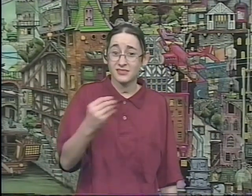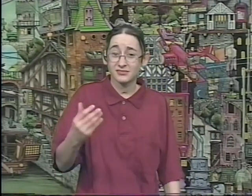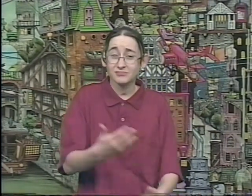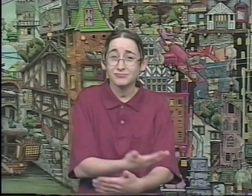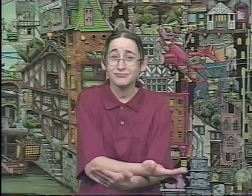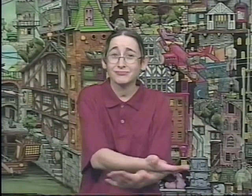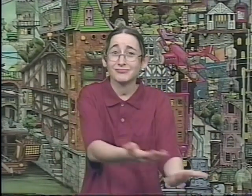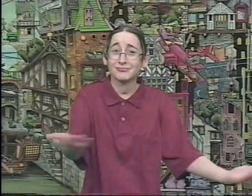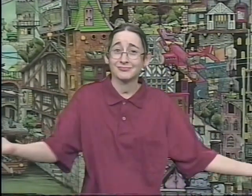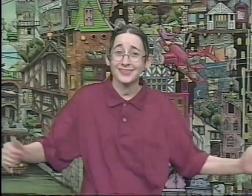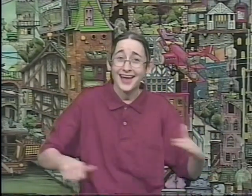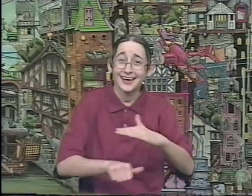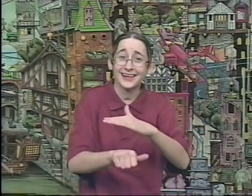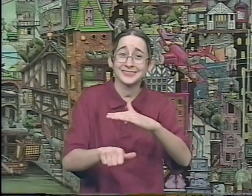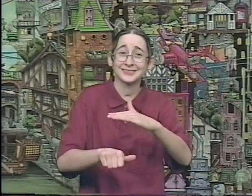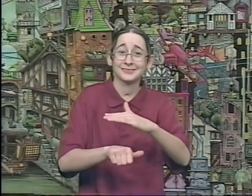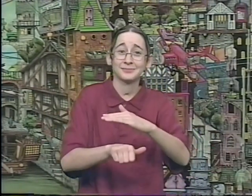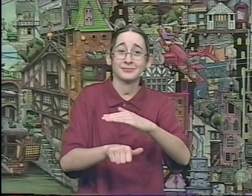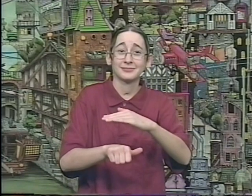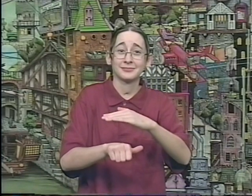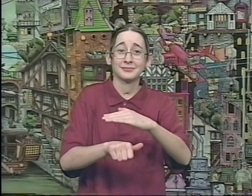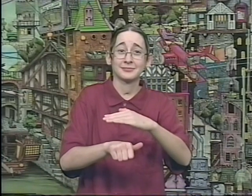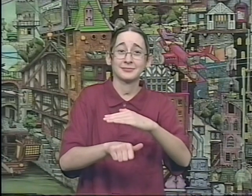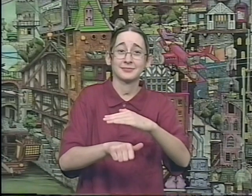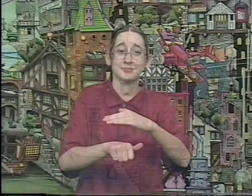And there was Atlantis.